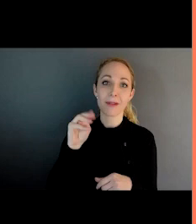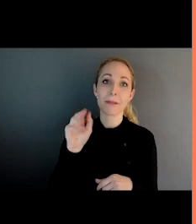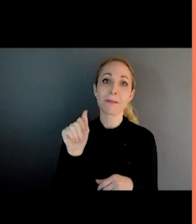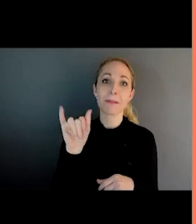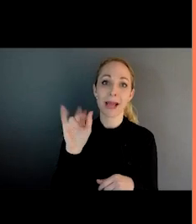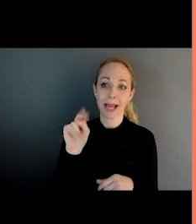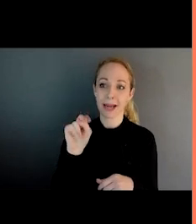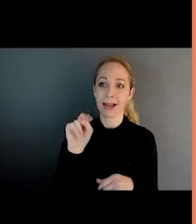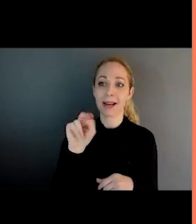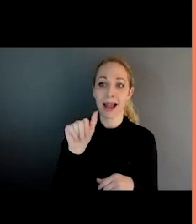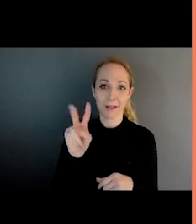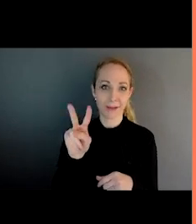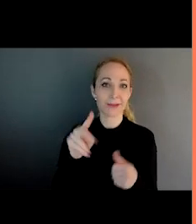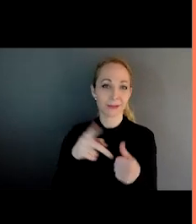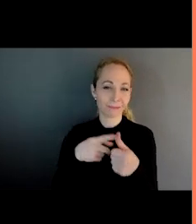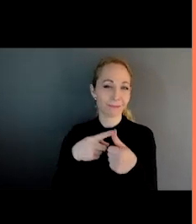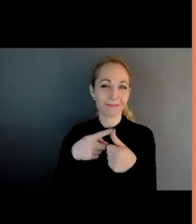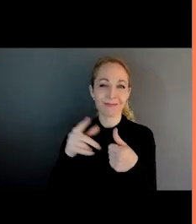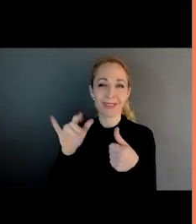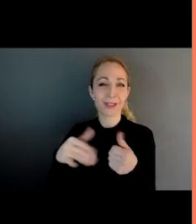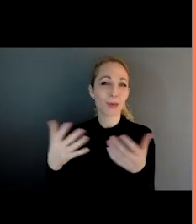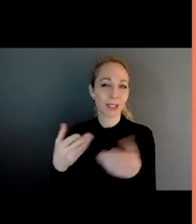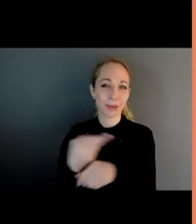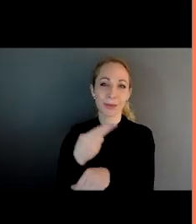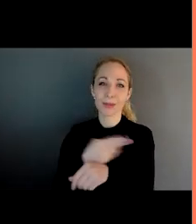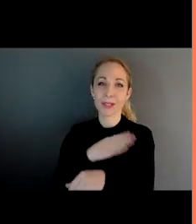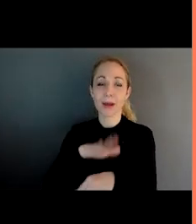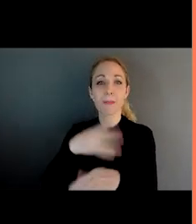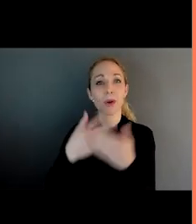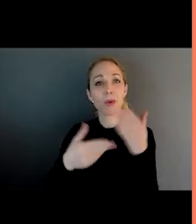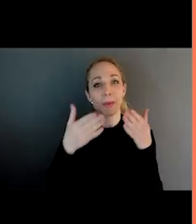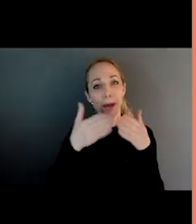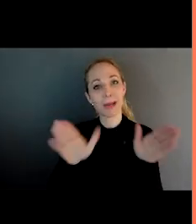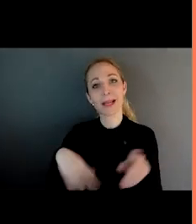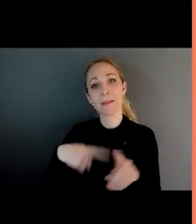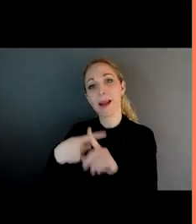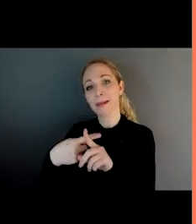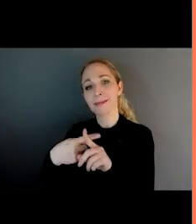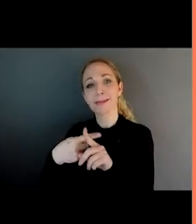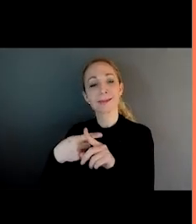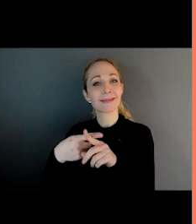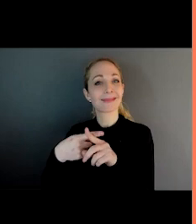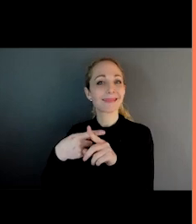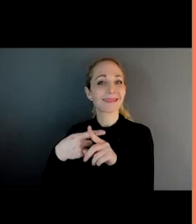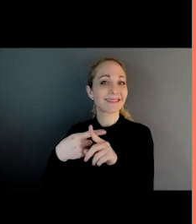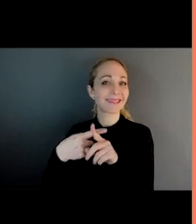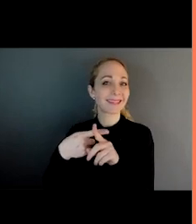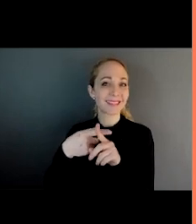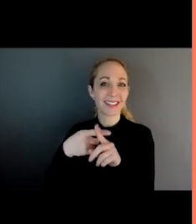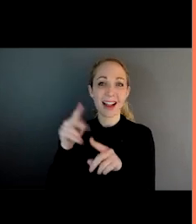MAIN NAV IS WHAT IS USED ON BOTH PUBLIC AND THE NON PUBLIC PAGES.